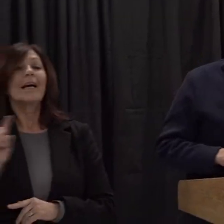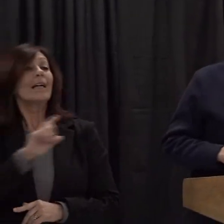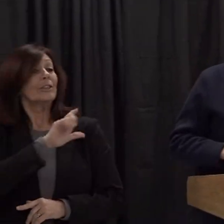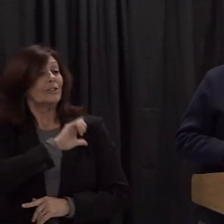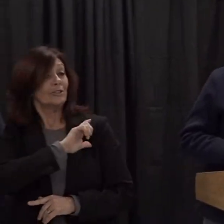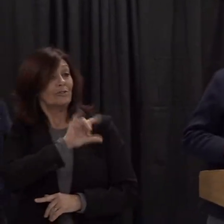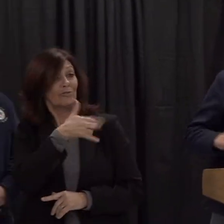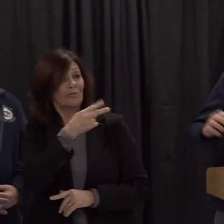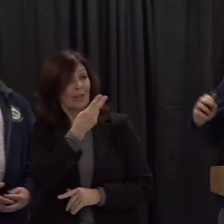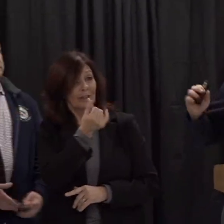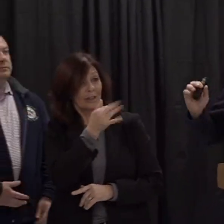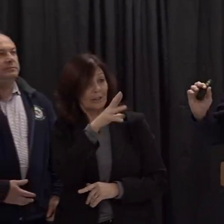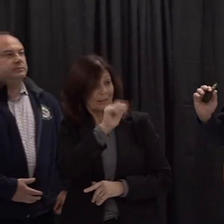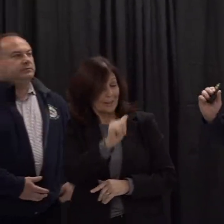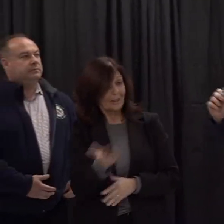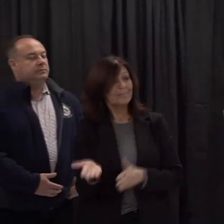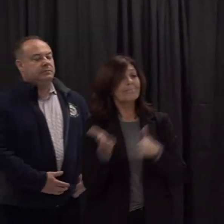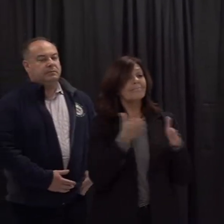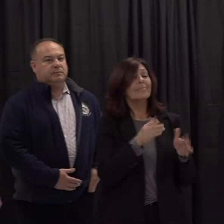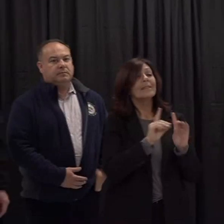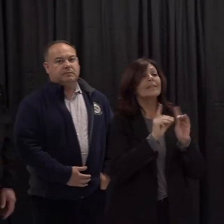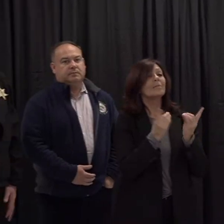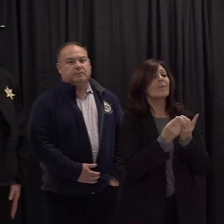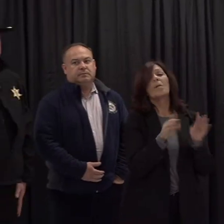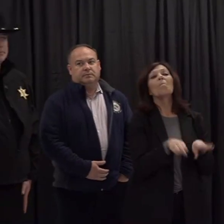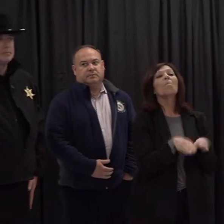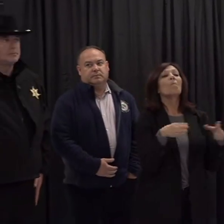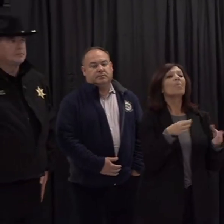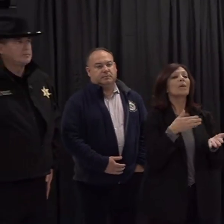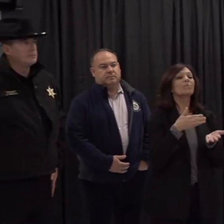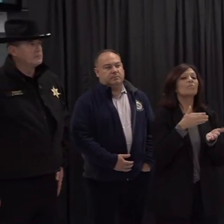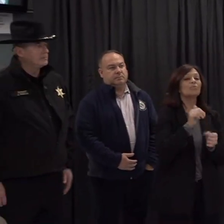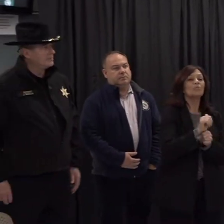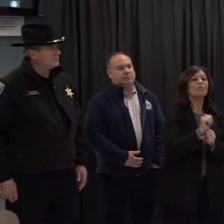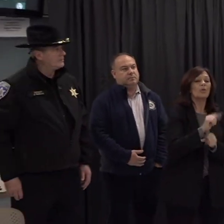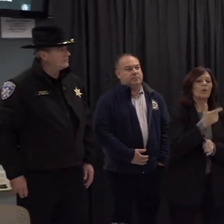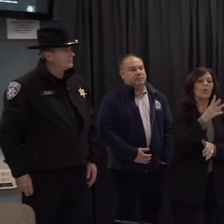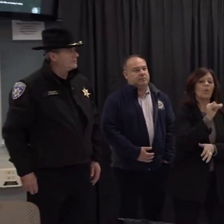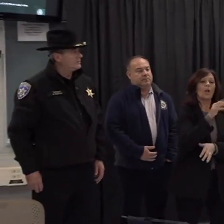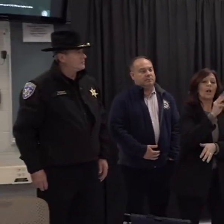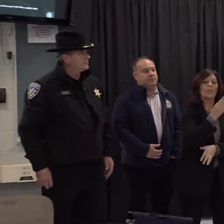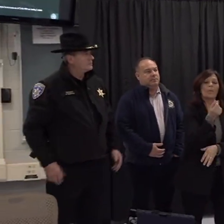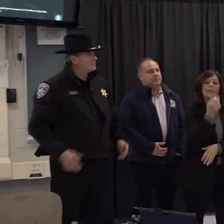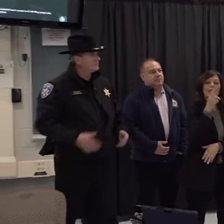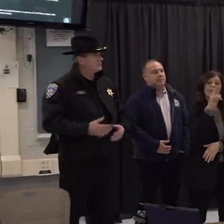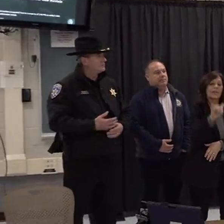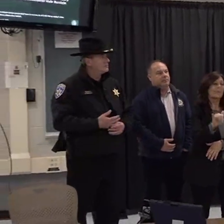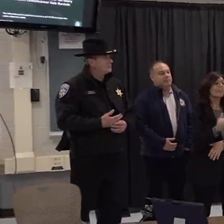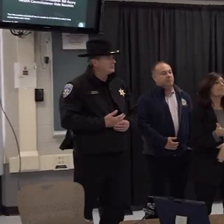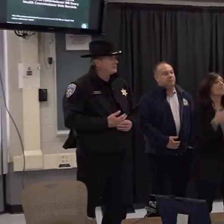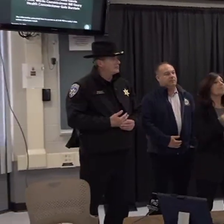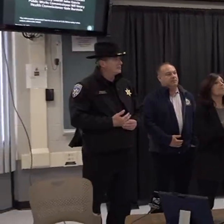John Garcia, our Department of Public Works Commissioner, William Gary, our Department of Health Commissioner,